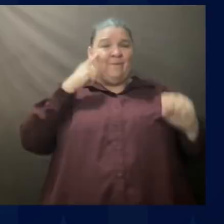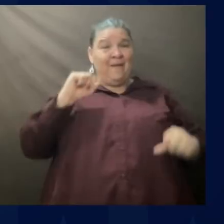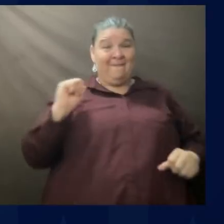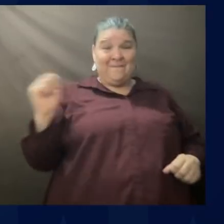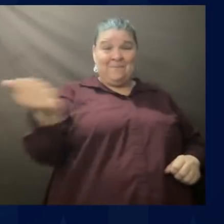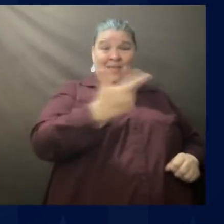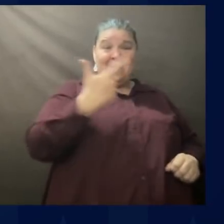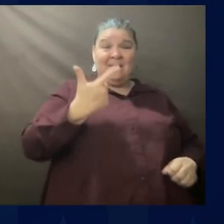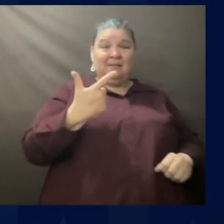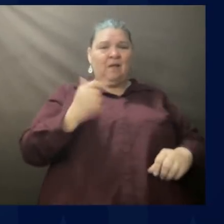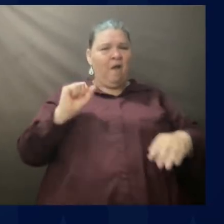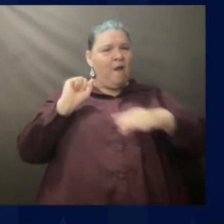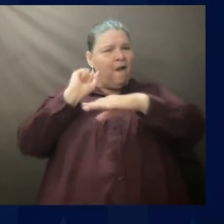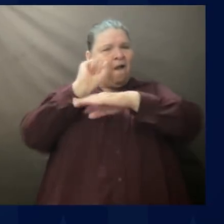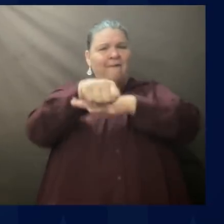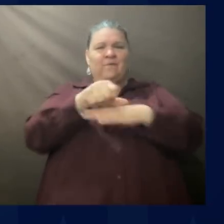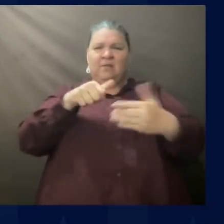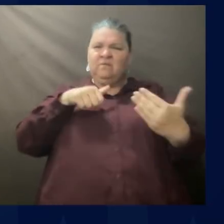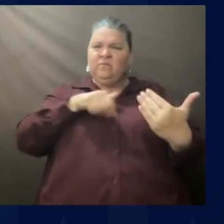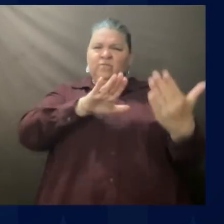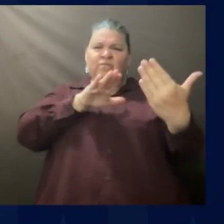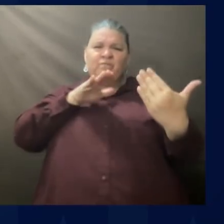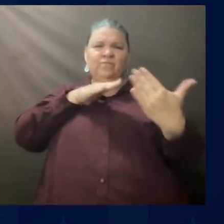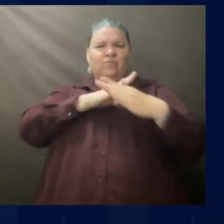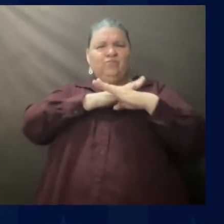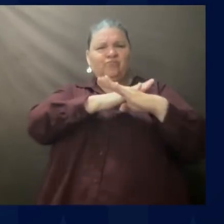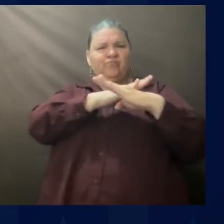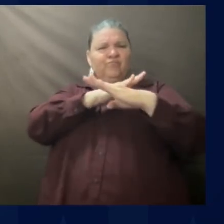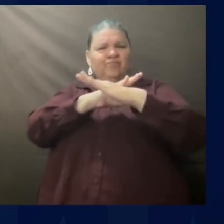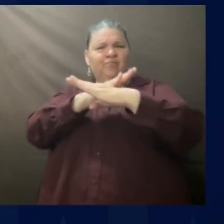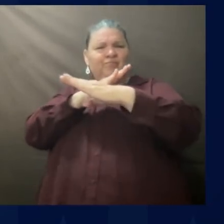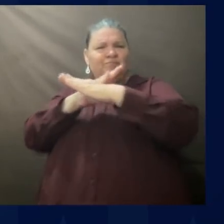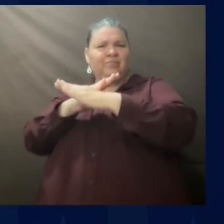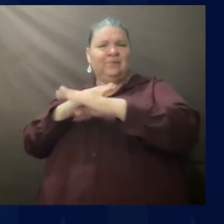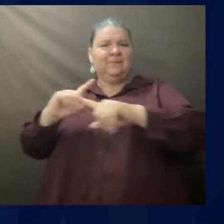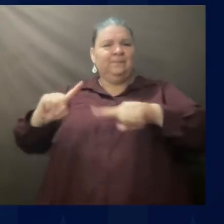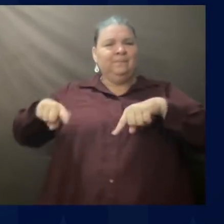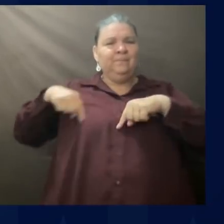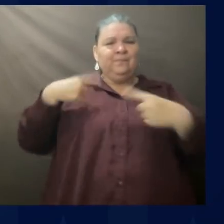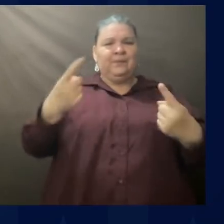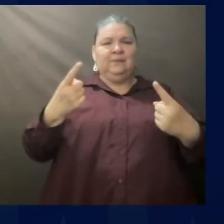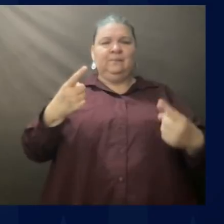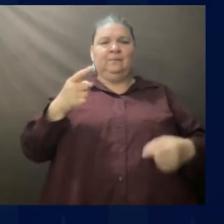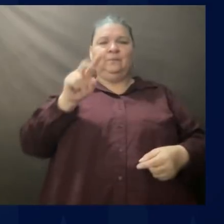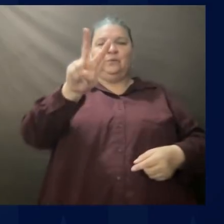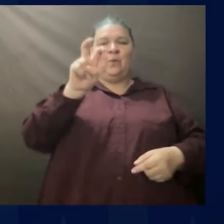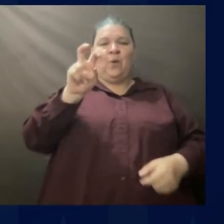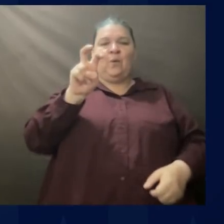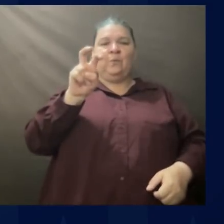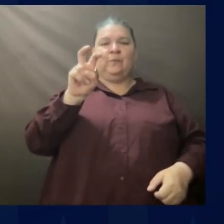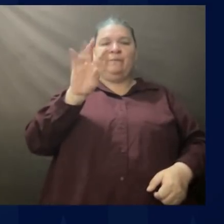246 years of self-government, and how we’ve come back stronger than before.